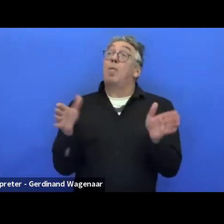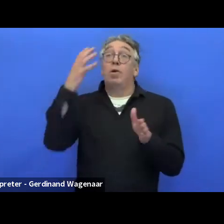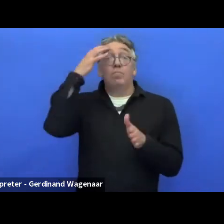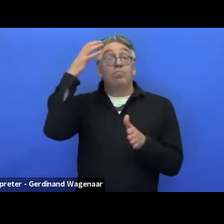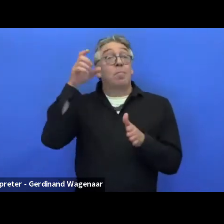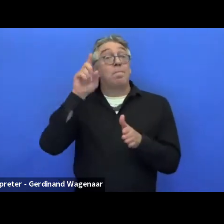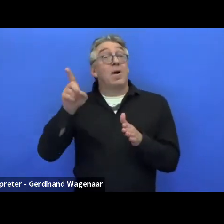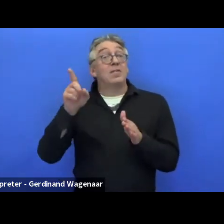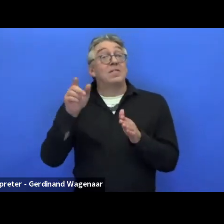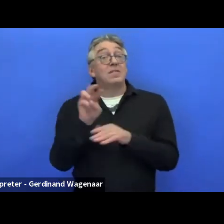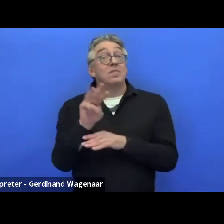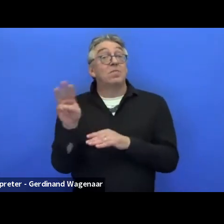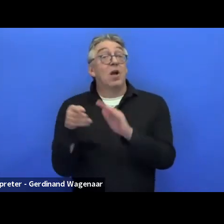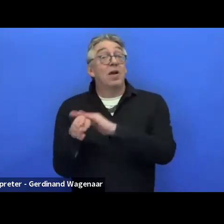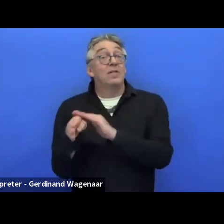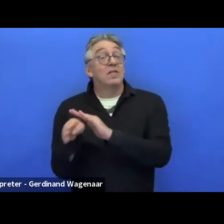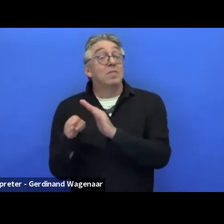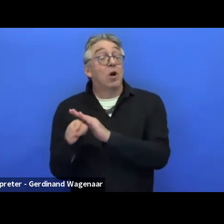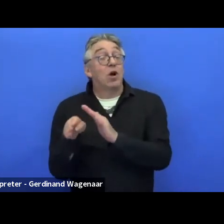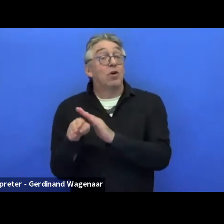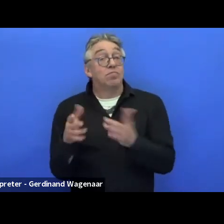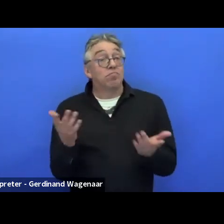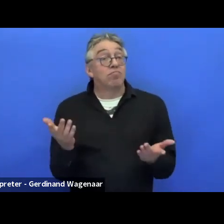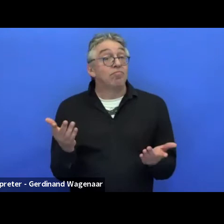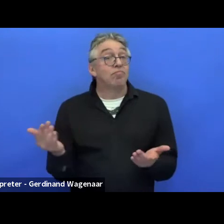After our Ombudsman had an exchange with the Commission